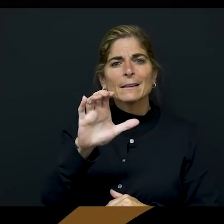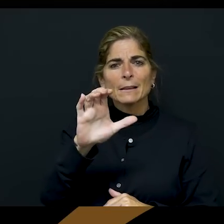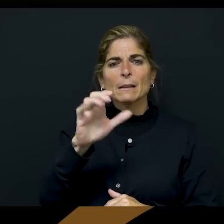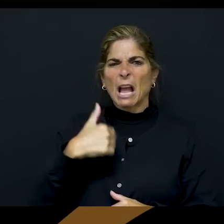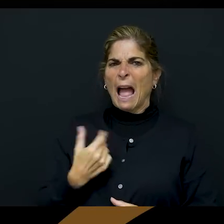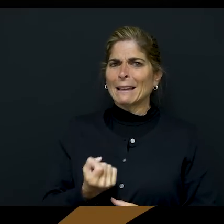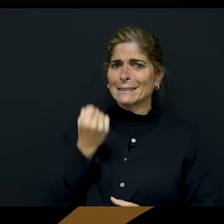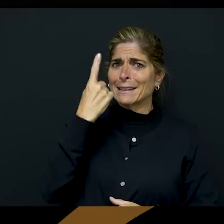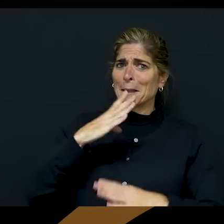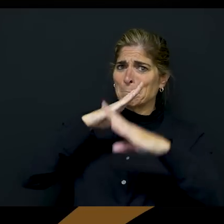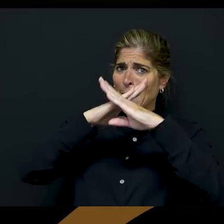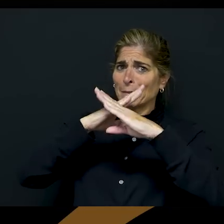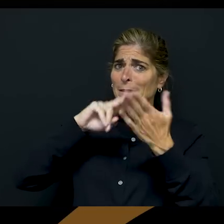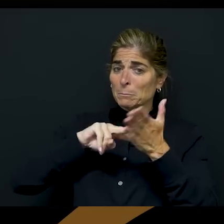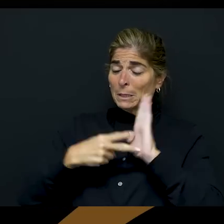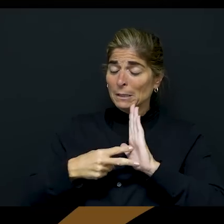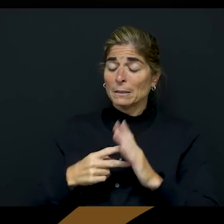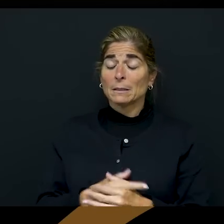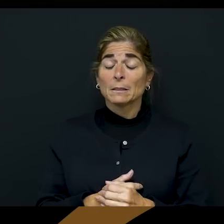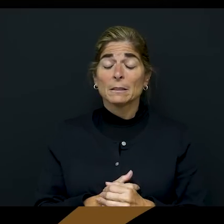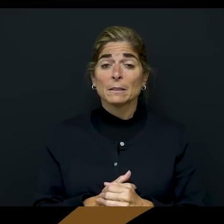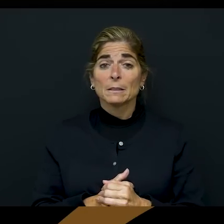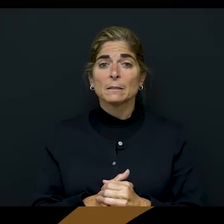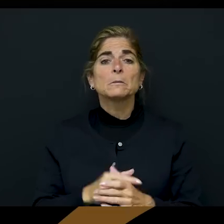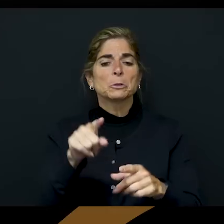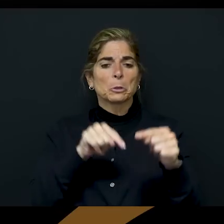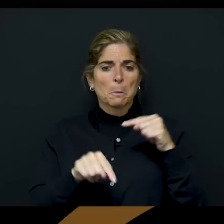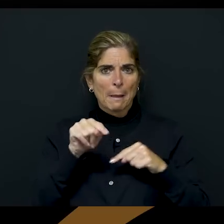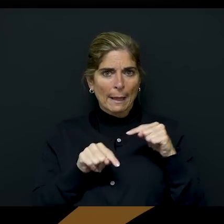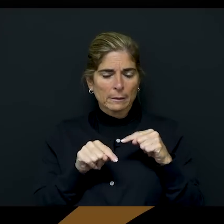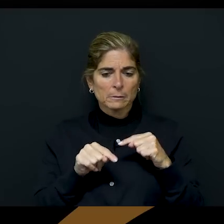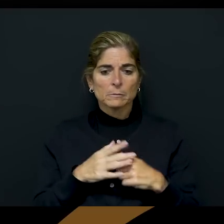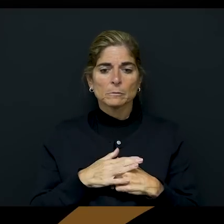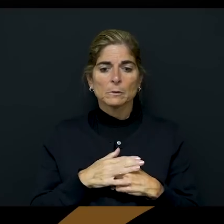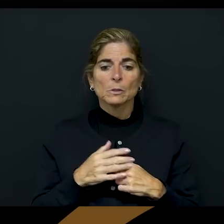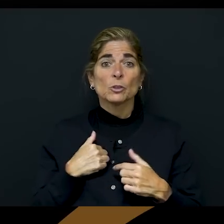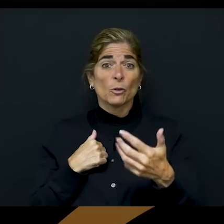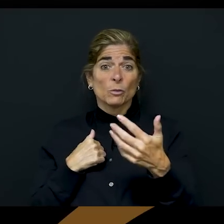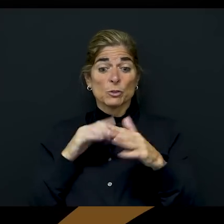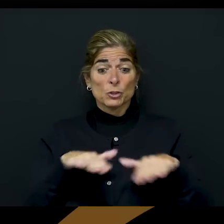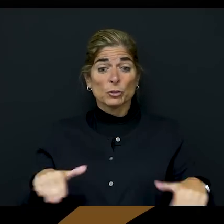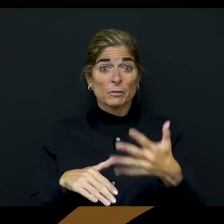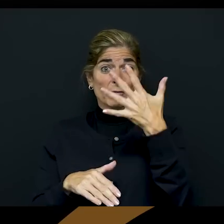I know exactly what coming across barriers feels like. So let's go back to the beginning.